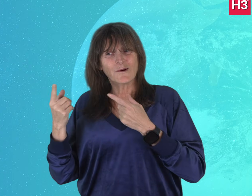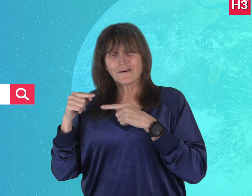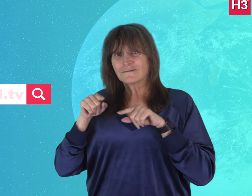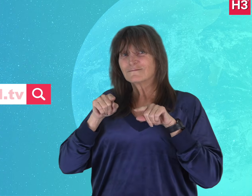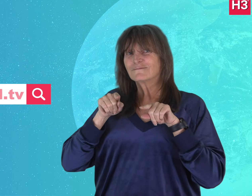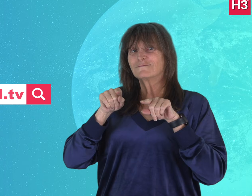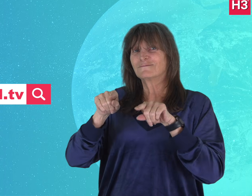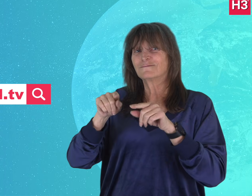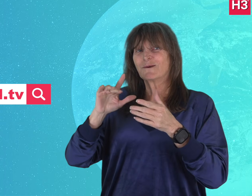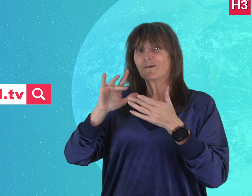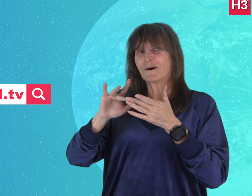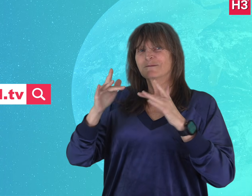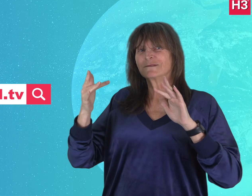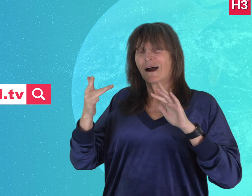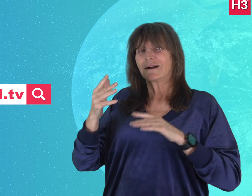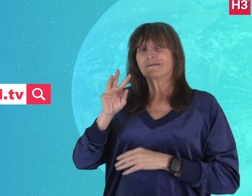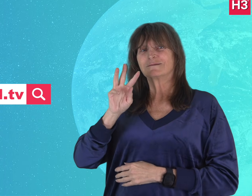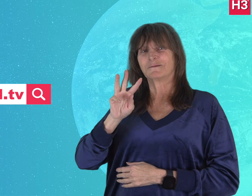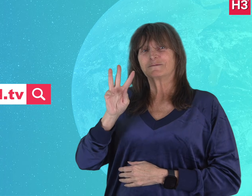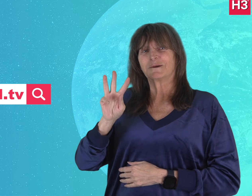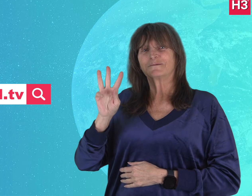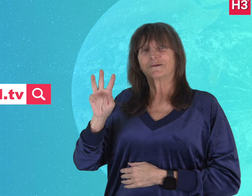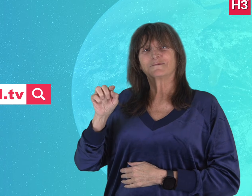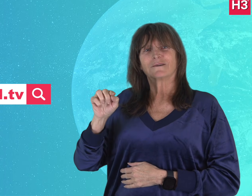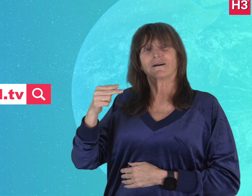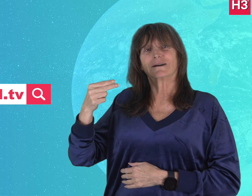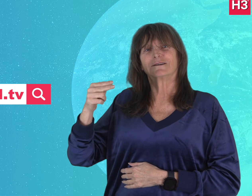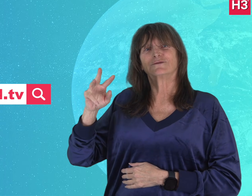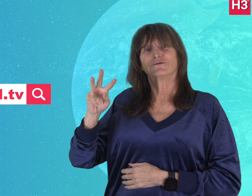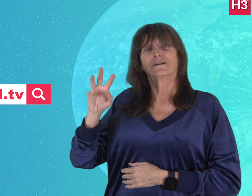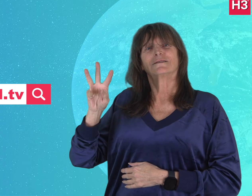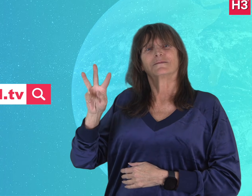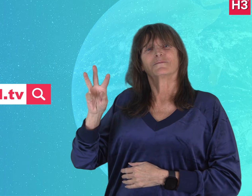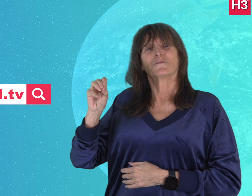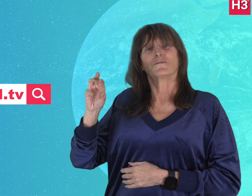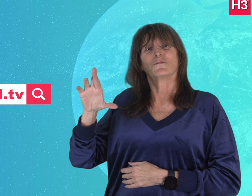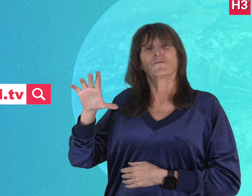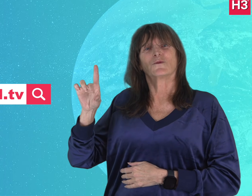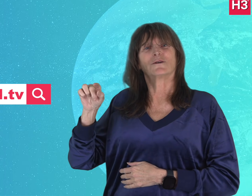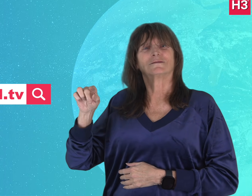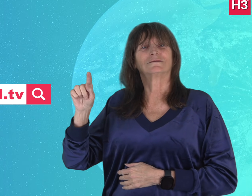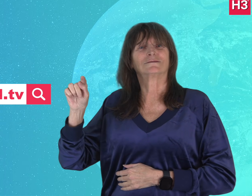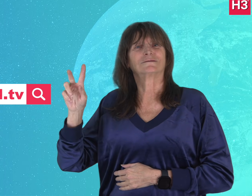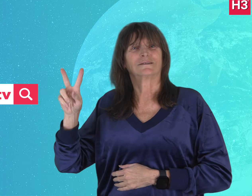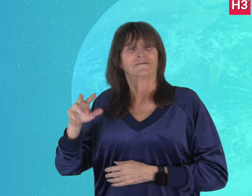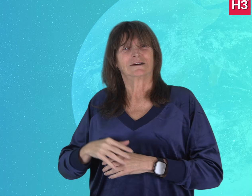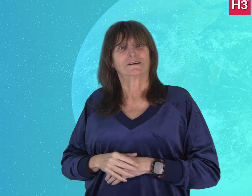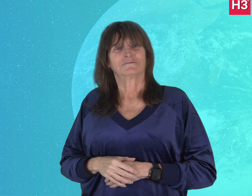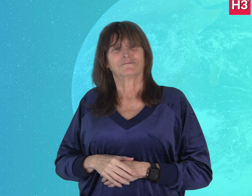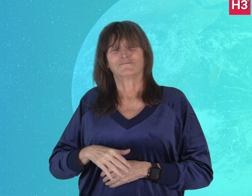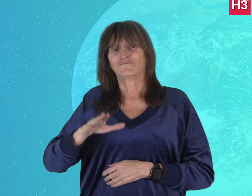or on our website www.h3world.tv.